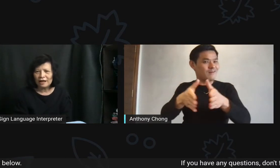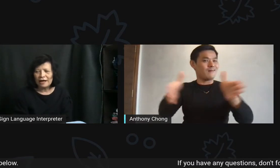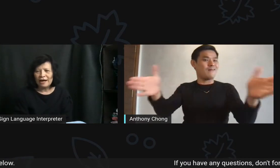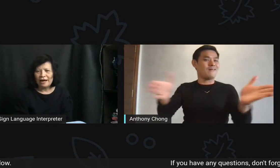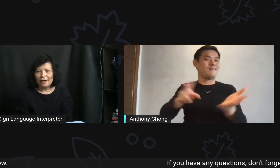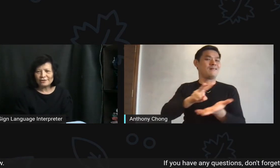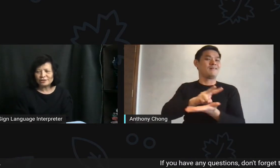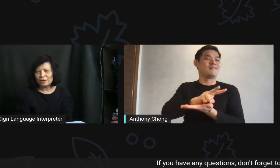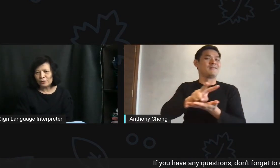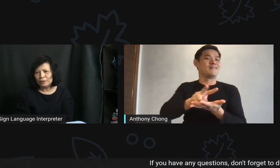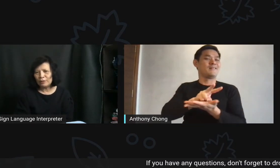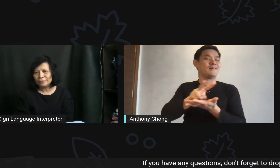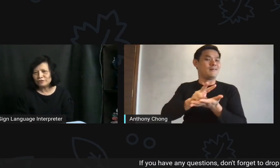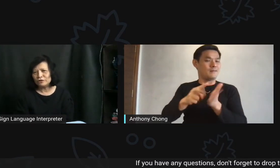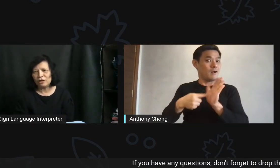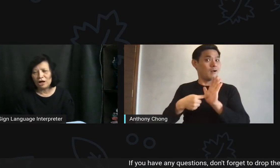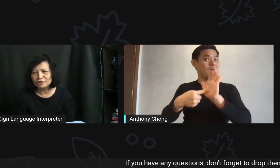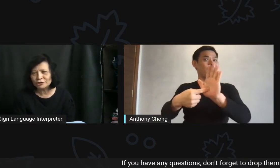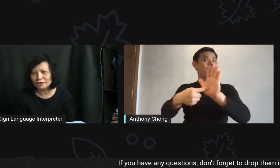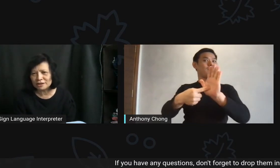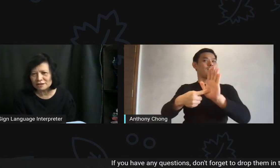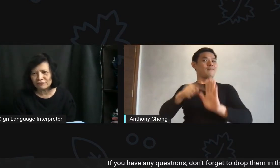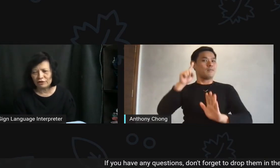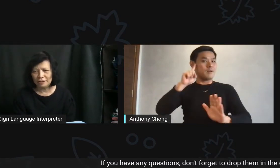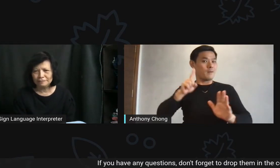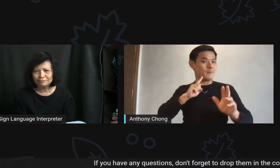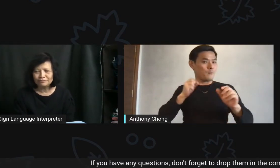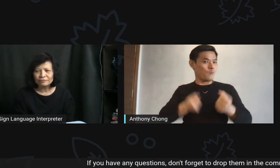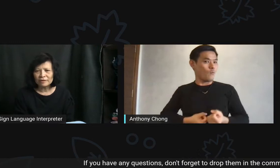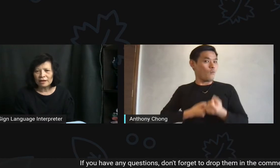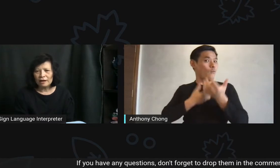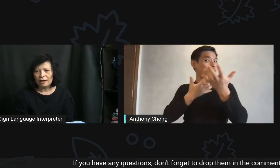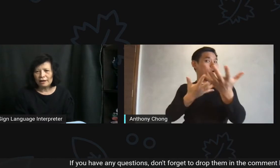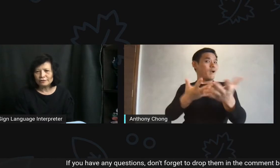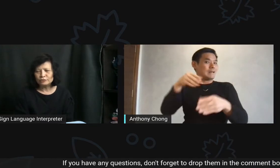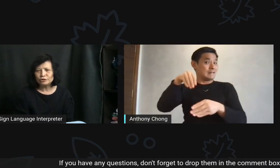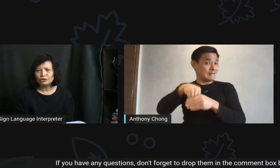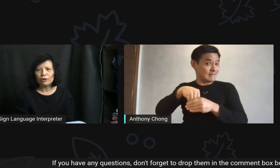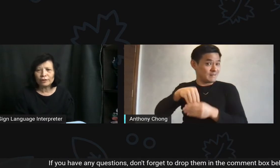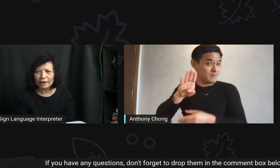And so we want to launch this film to showcase